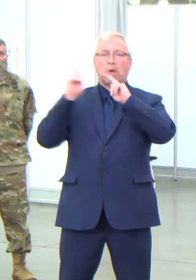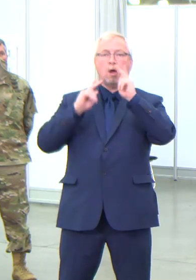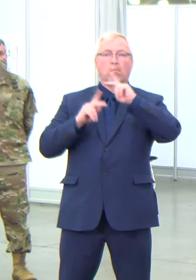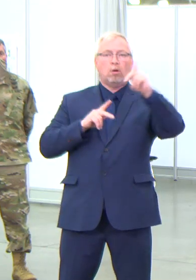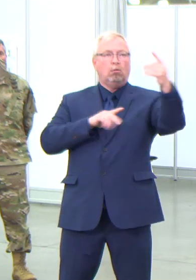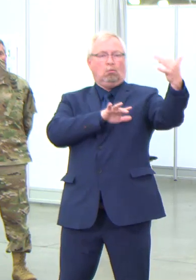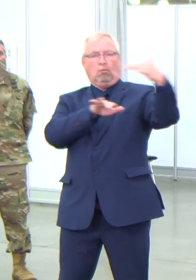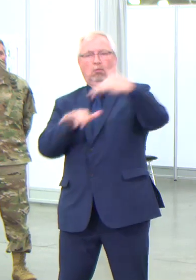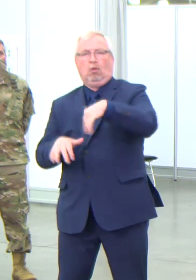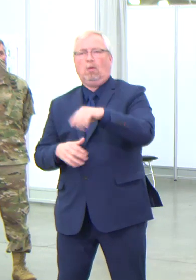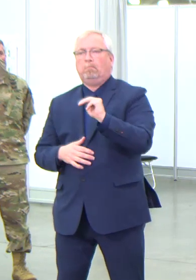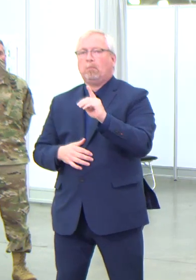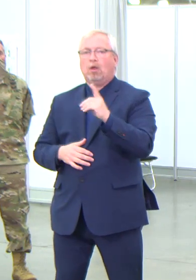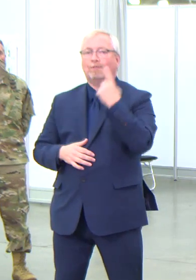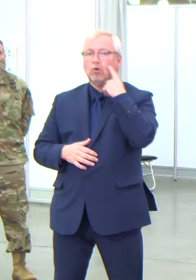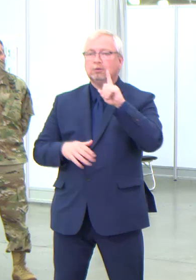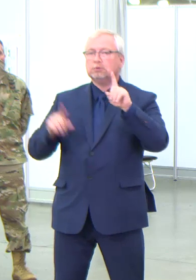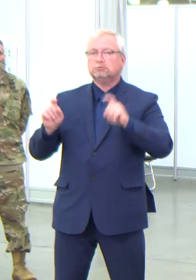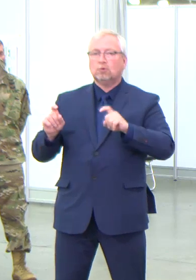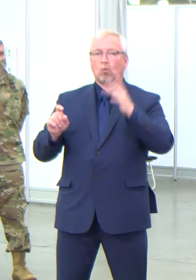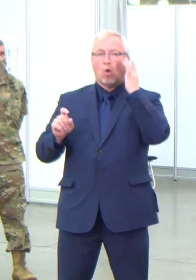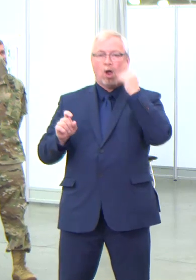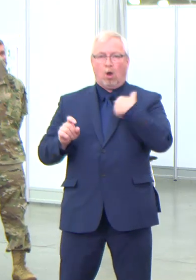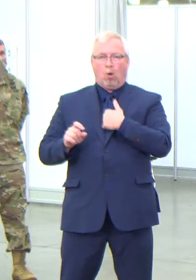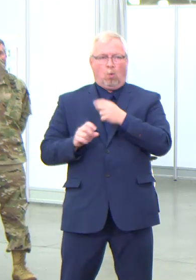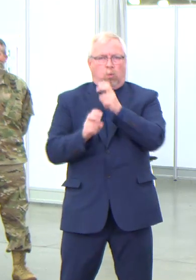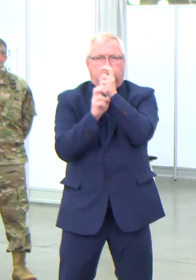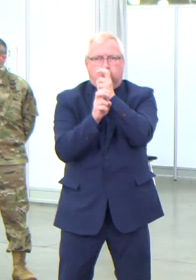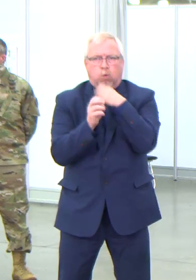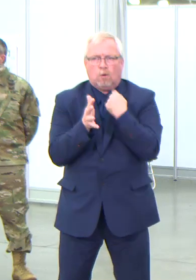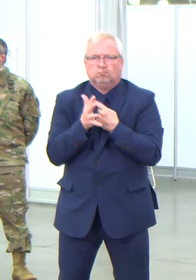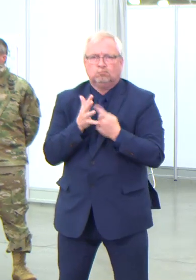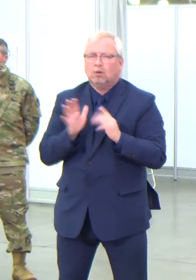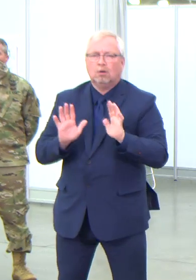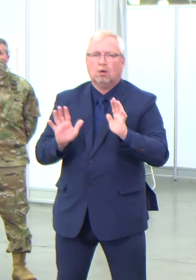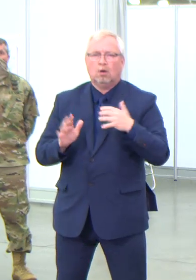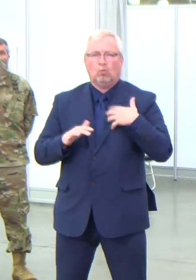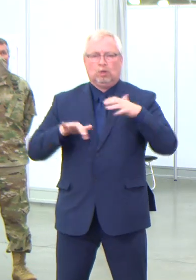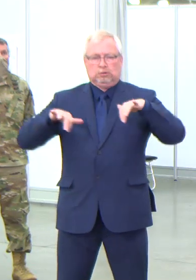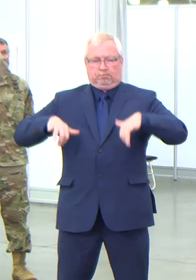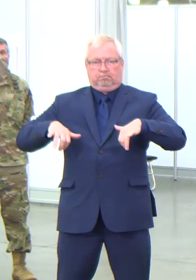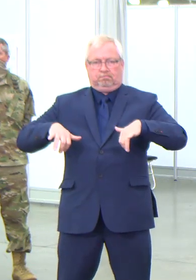start dying. So we're going to do our best to keep track of the information without killing